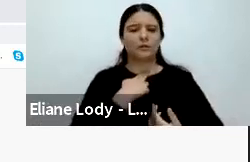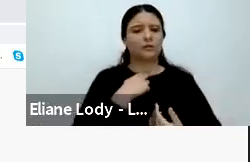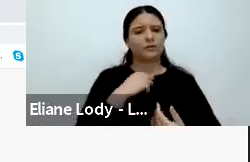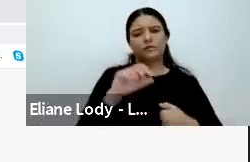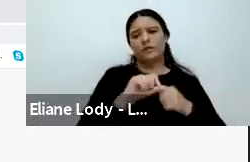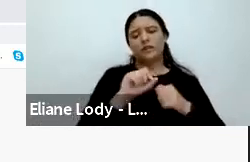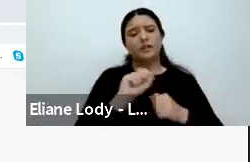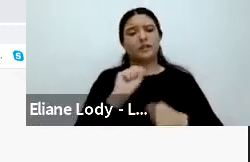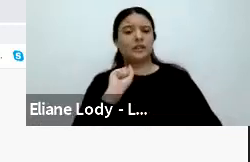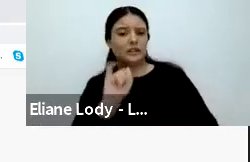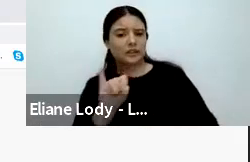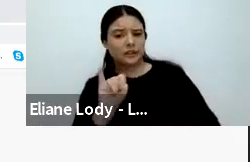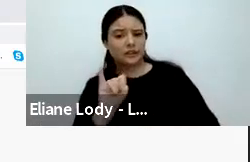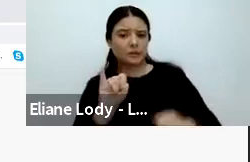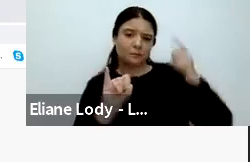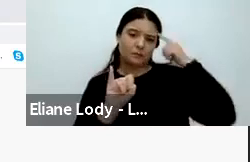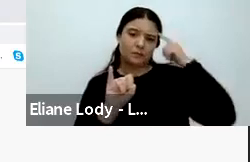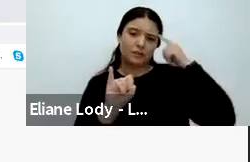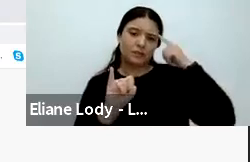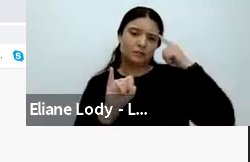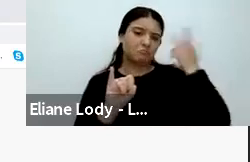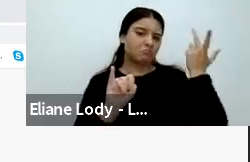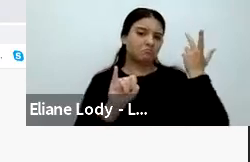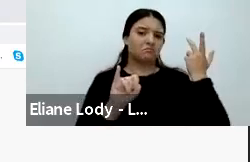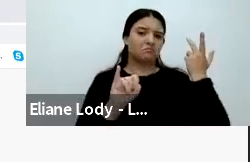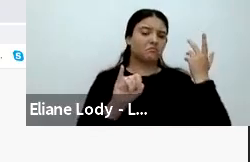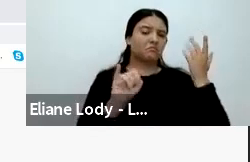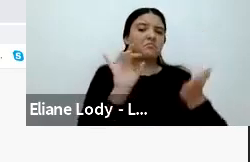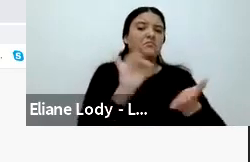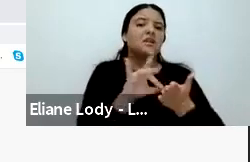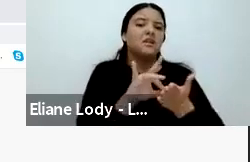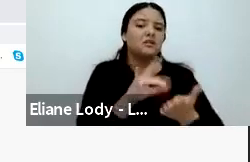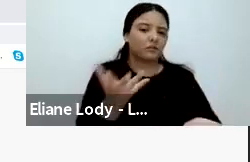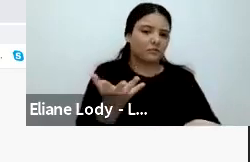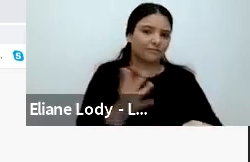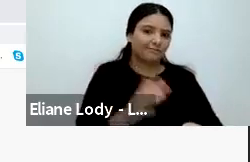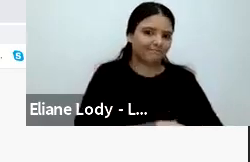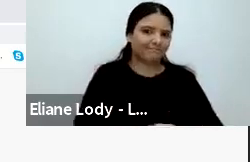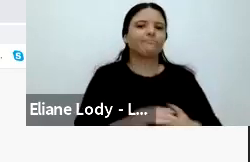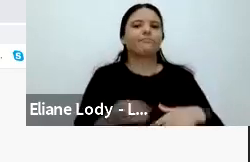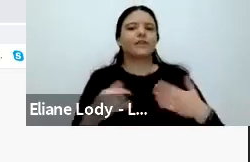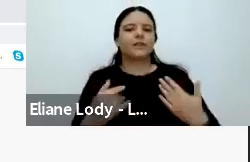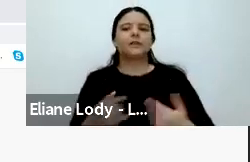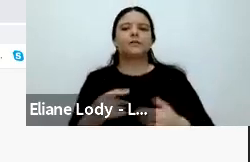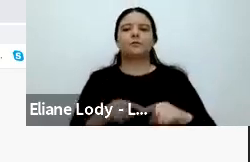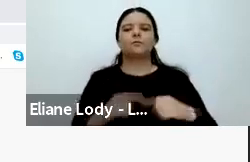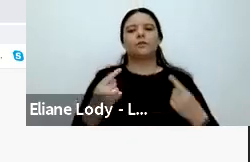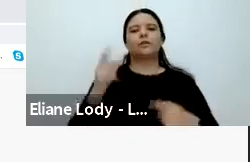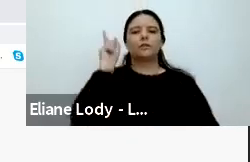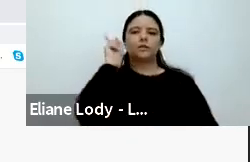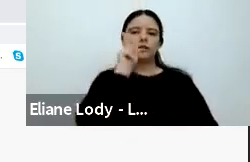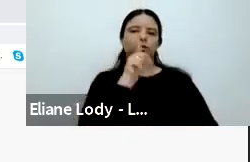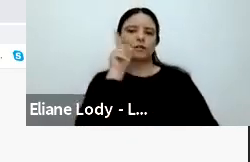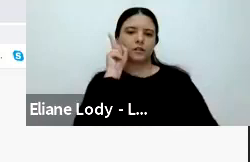get at the truth. But history books. on the in the United States are built on mythology that was deliberately on mythology that was